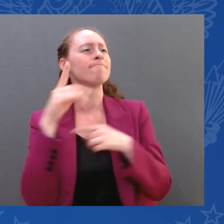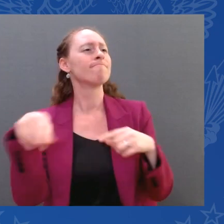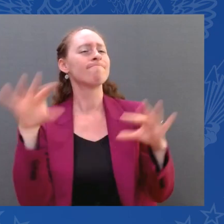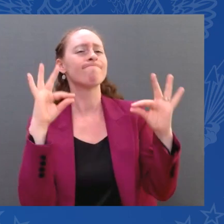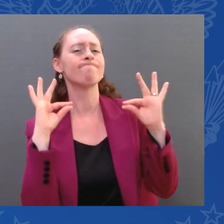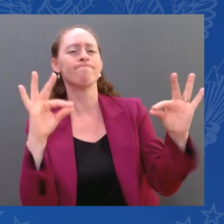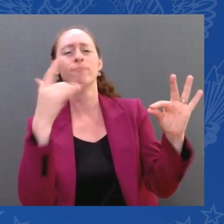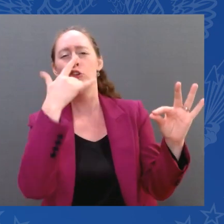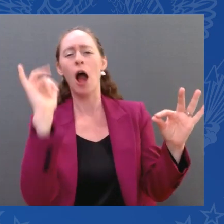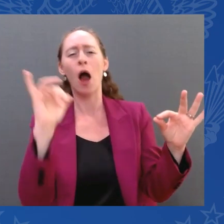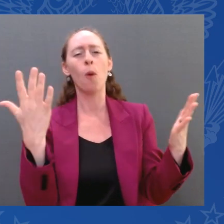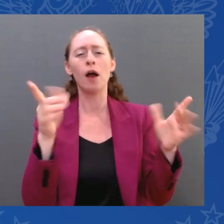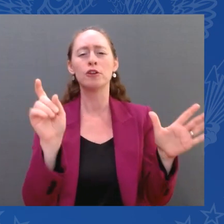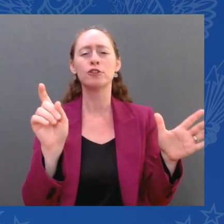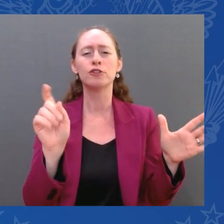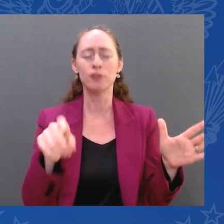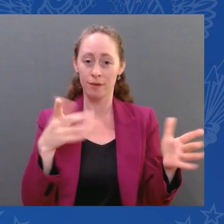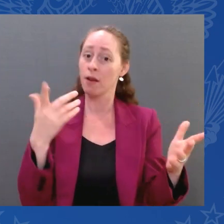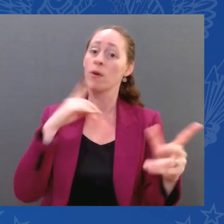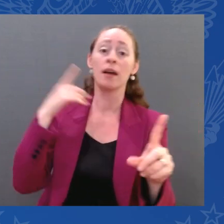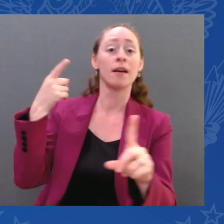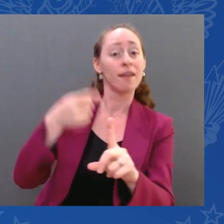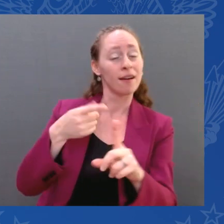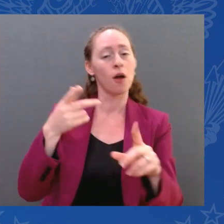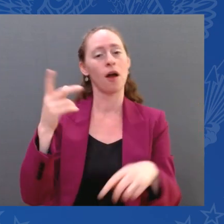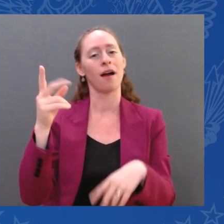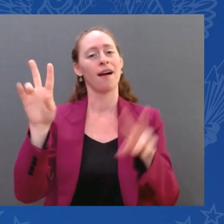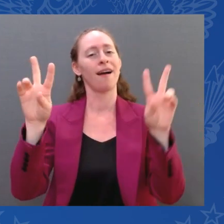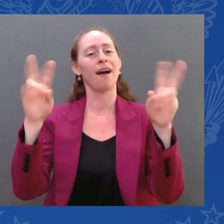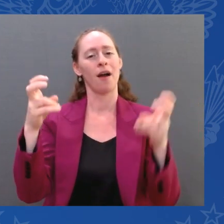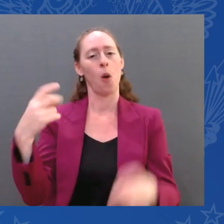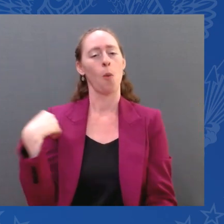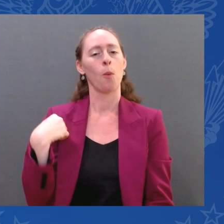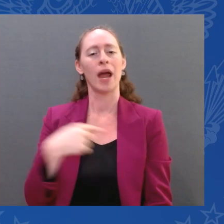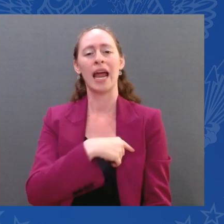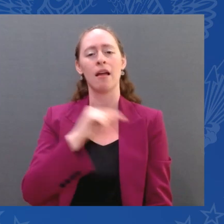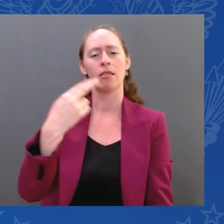a cause of freedom shines like the sun to light up the future of the world.